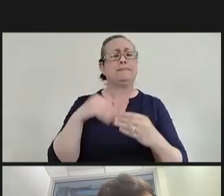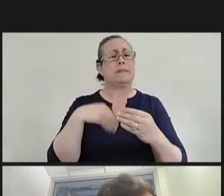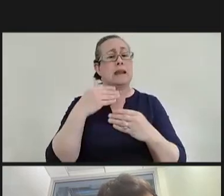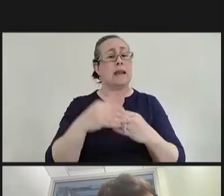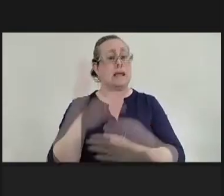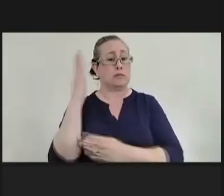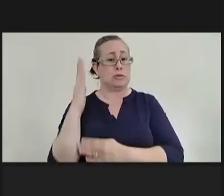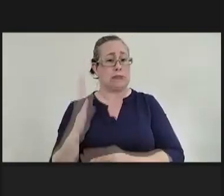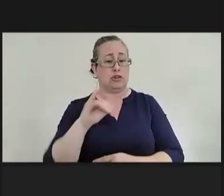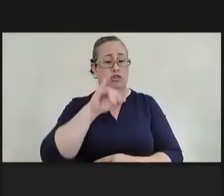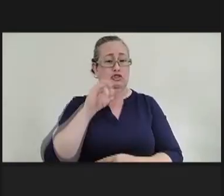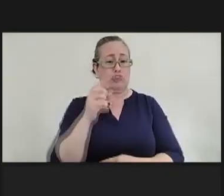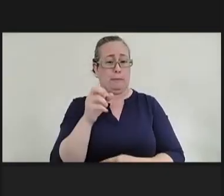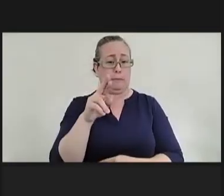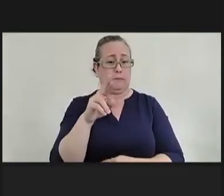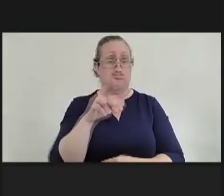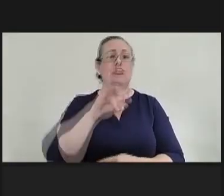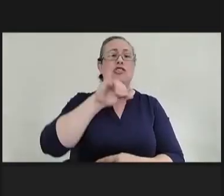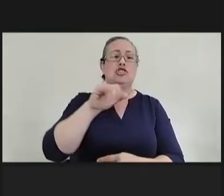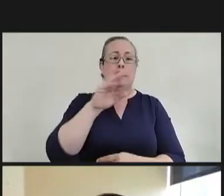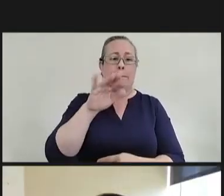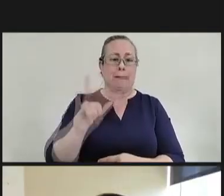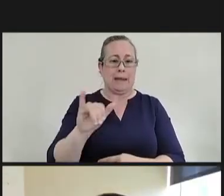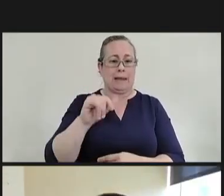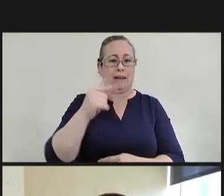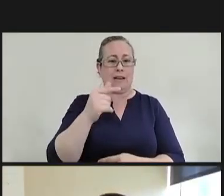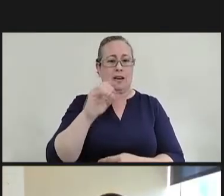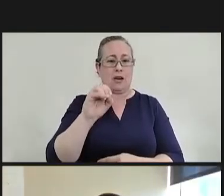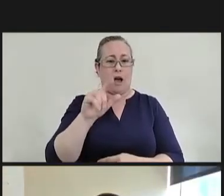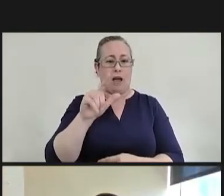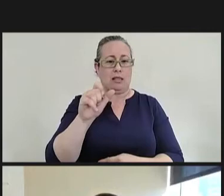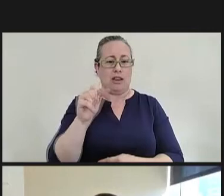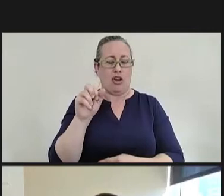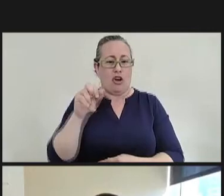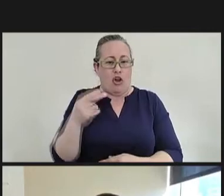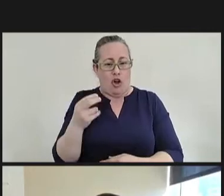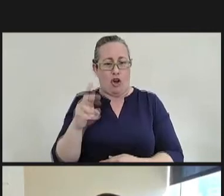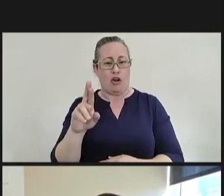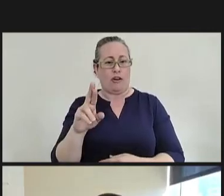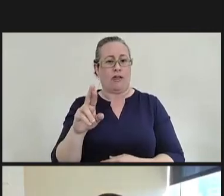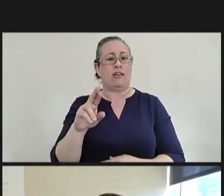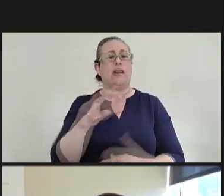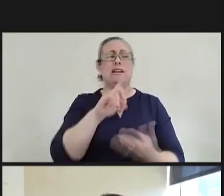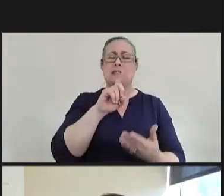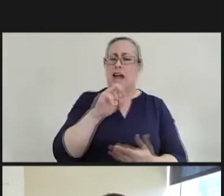Dr. Jimmy Gollihar from Houston Methodist. Dr. Gollihar, your slides are up. I see your face.